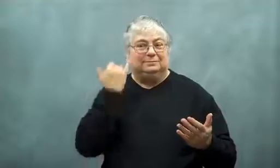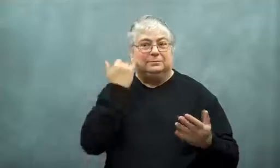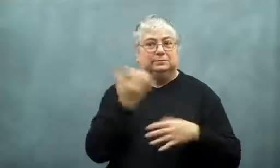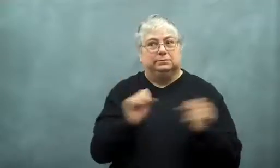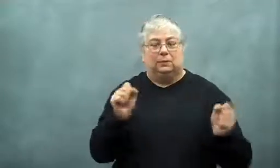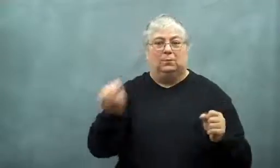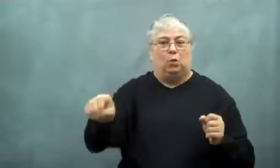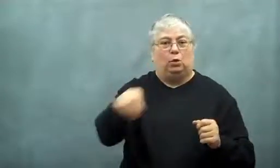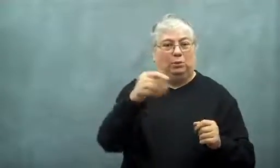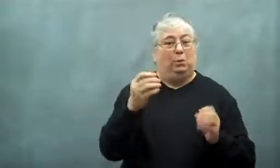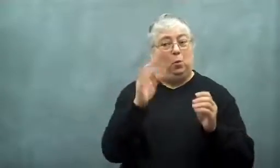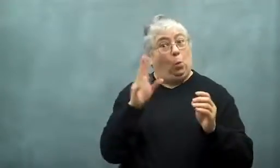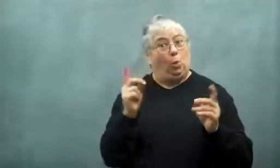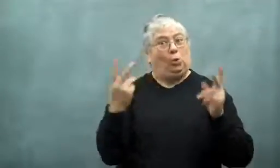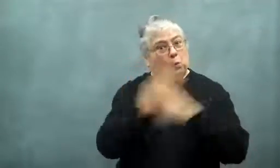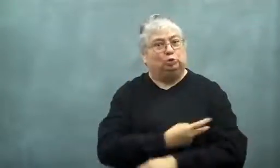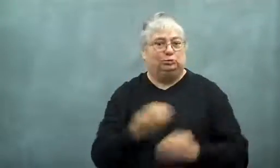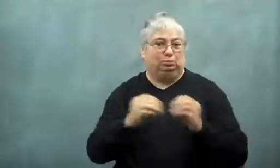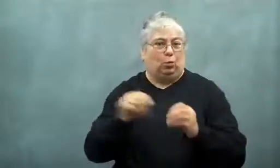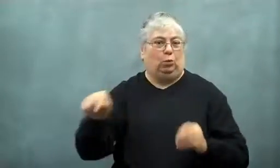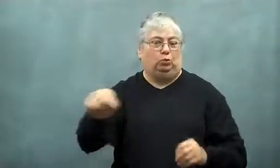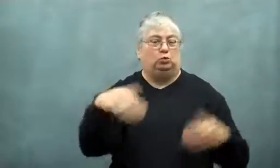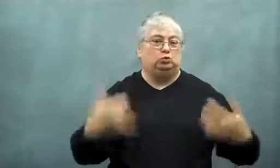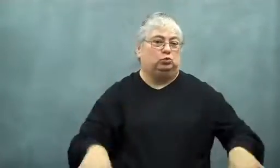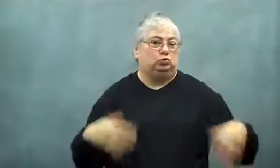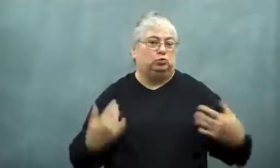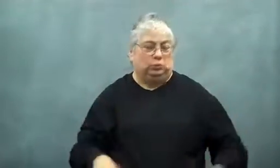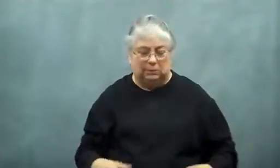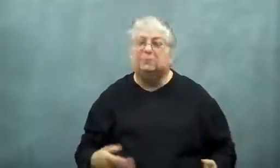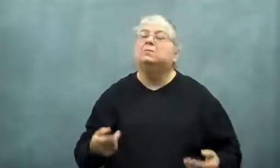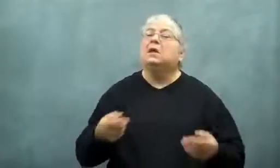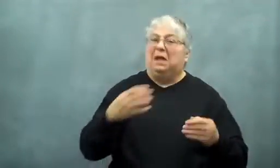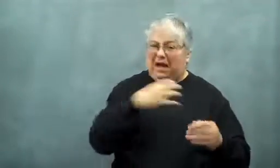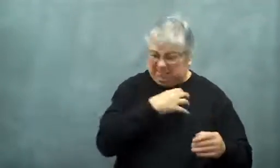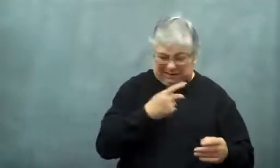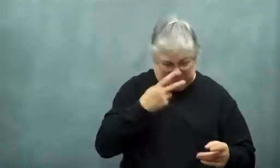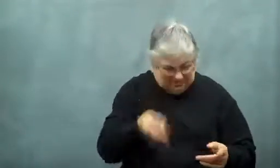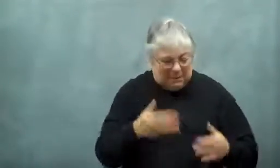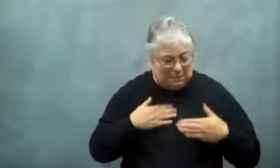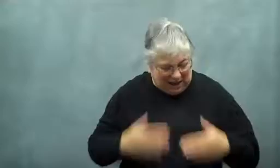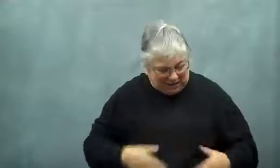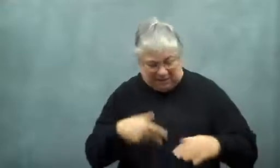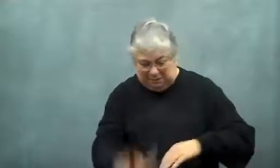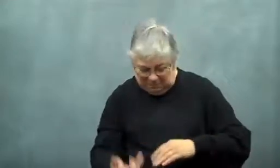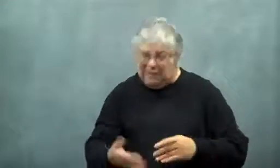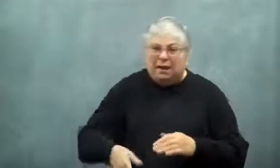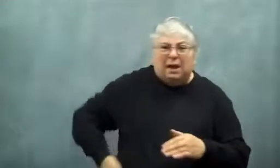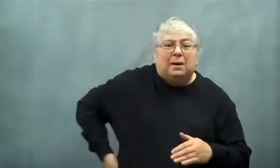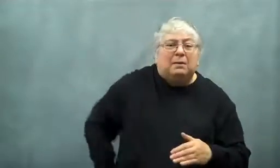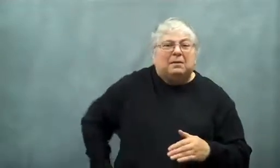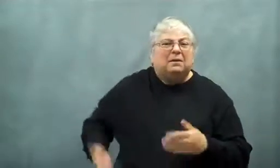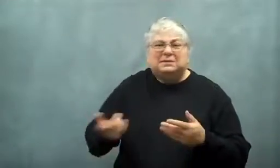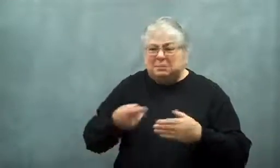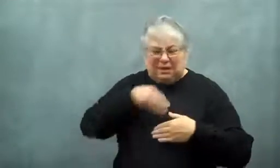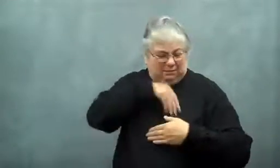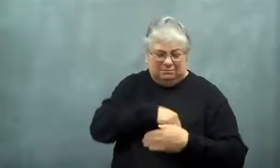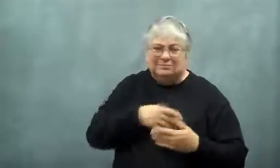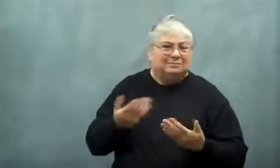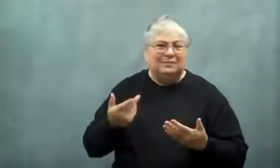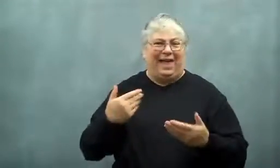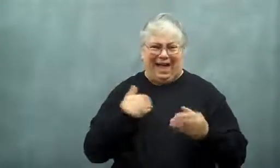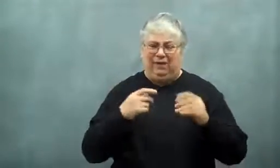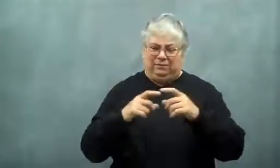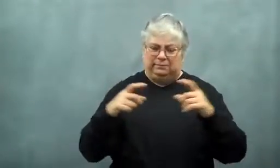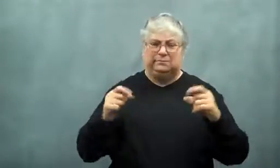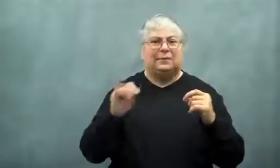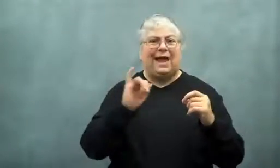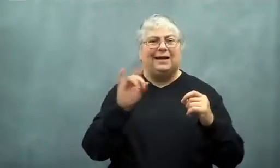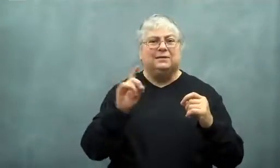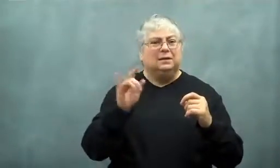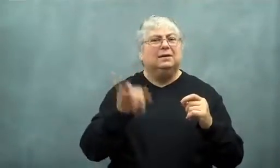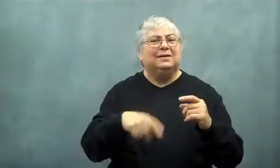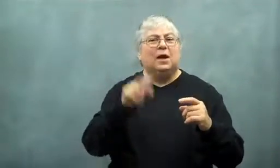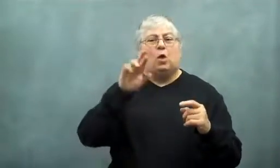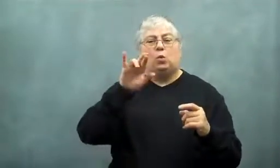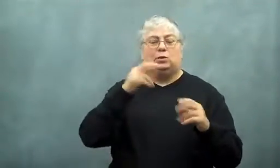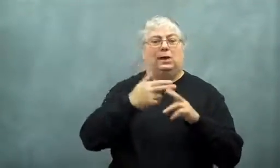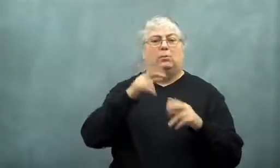Lives were saved, it could have been much worse.